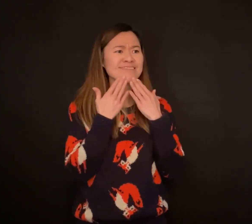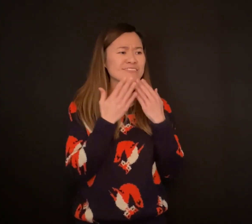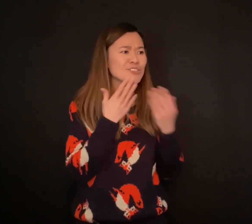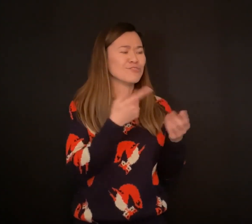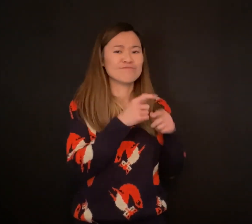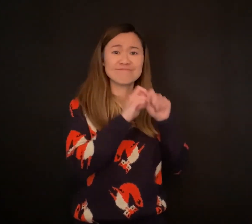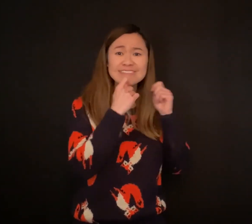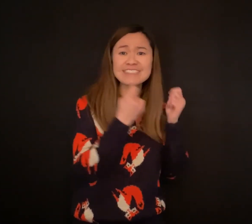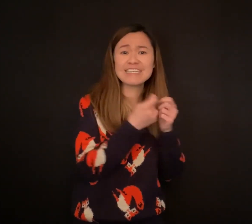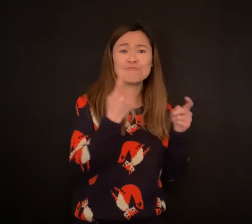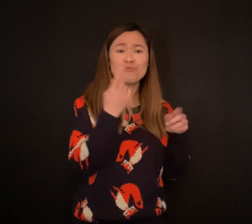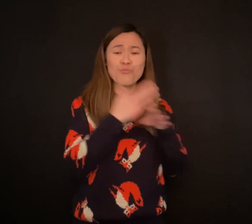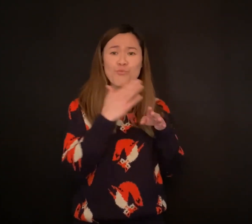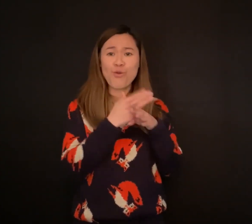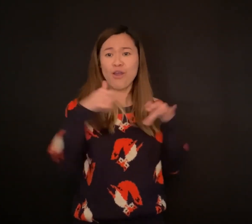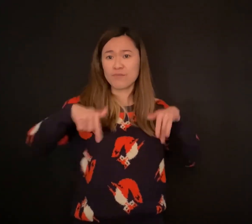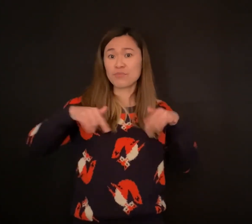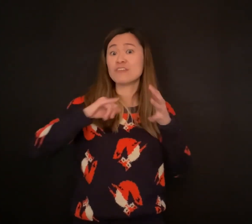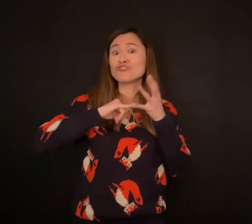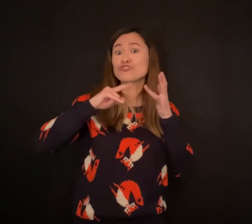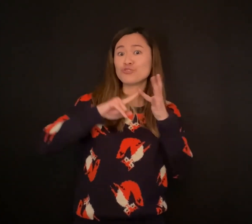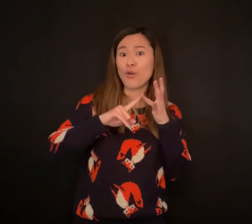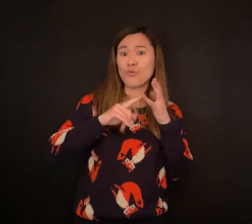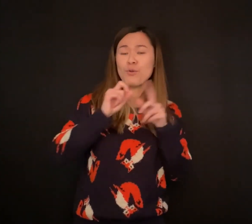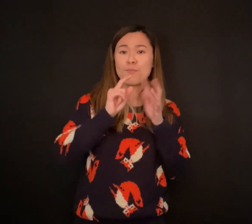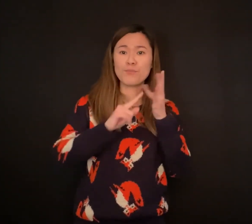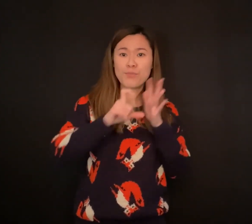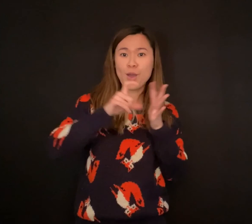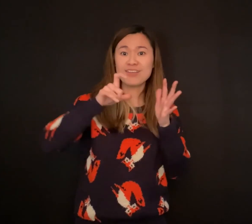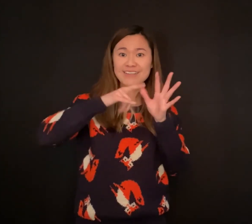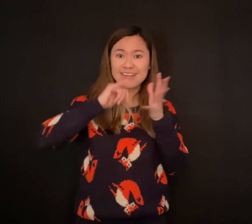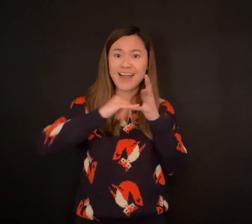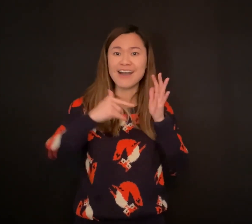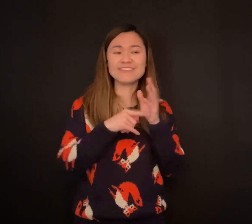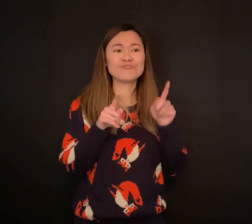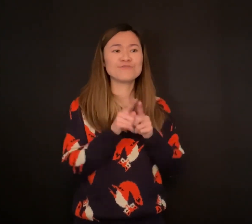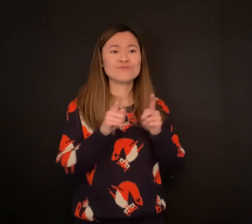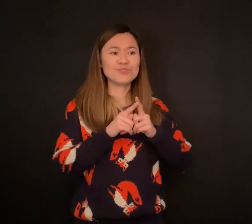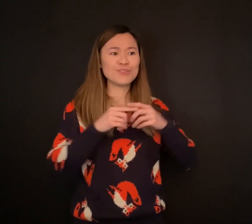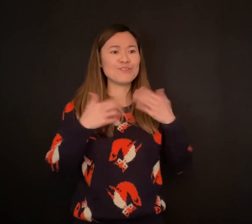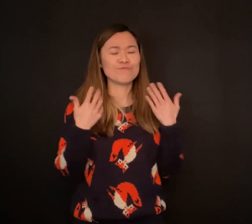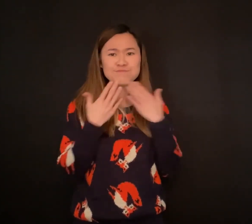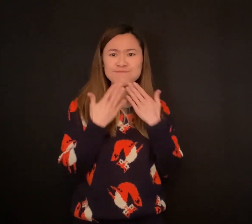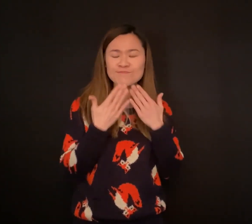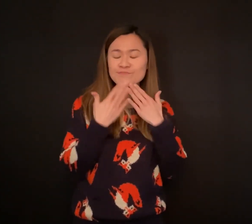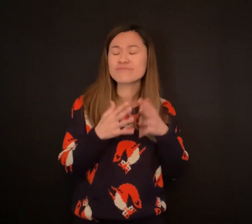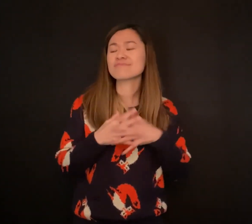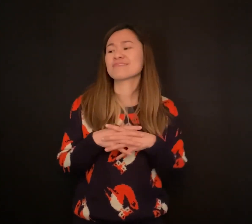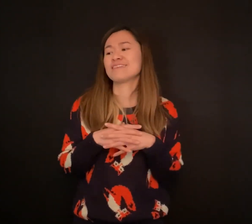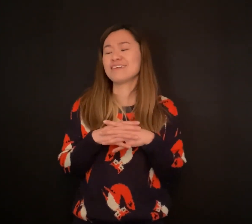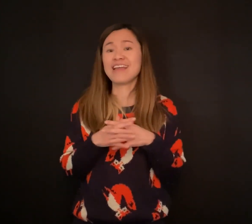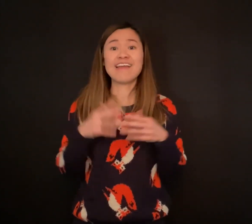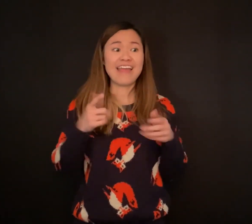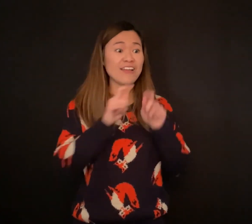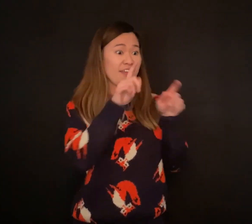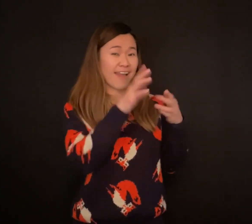Thank you to people working here at So...Podcast. Thank you to them.